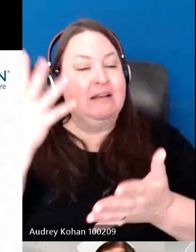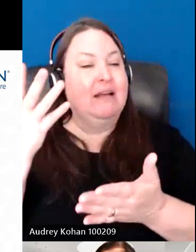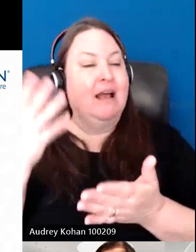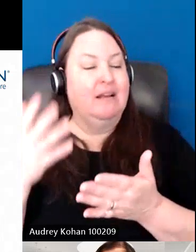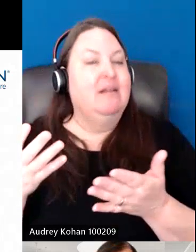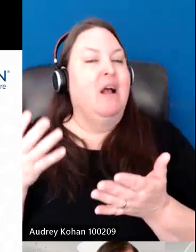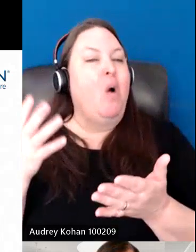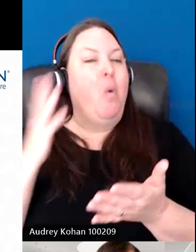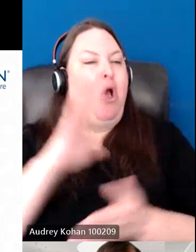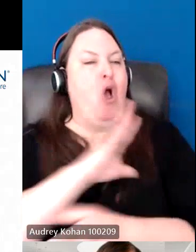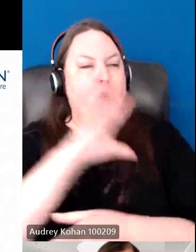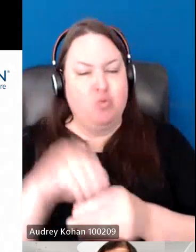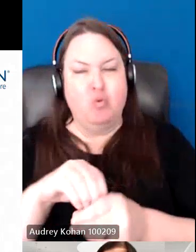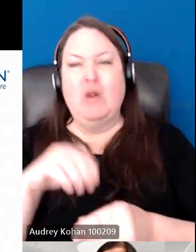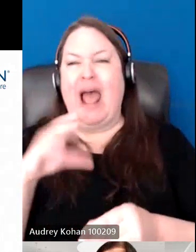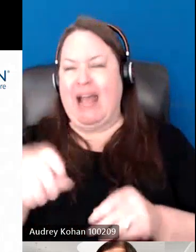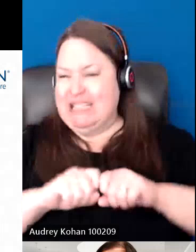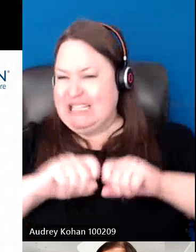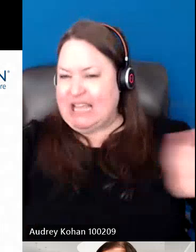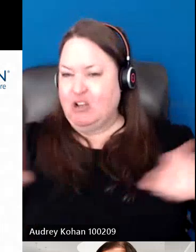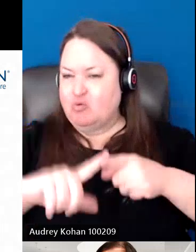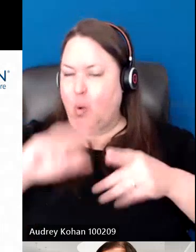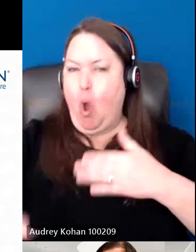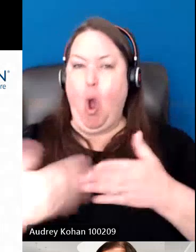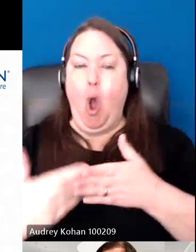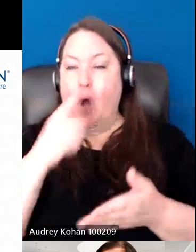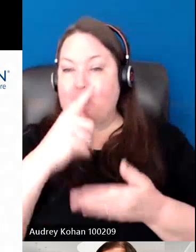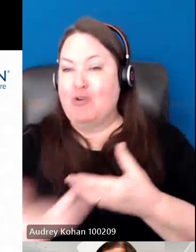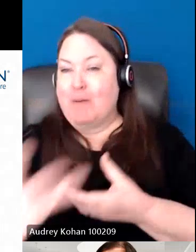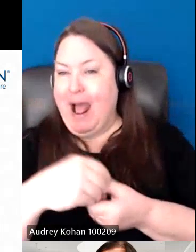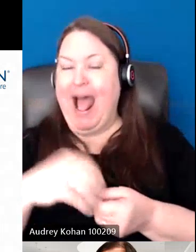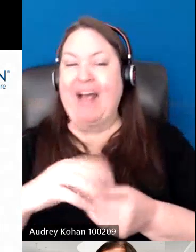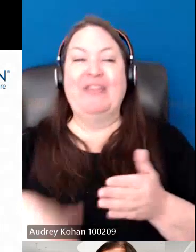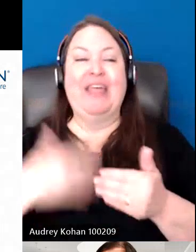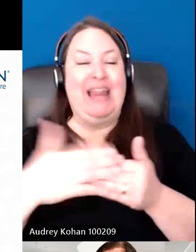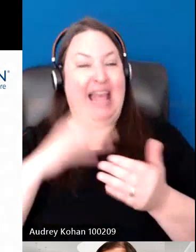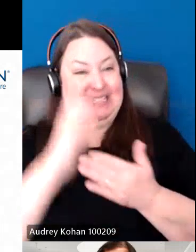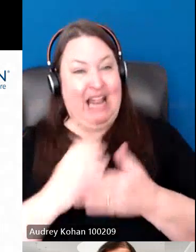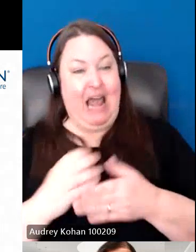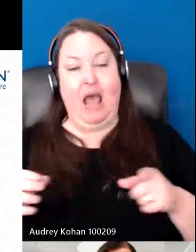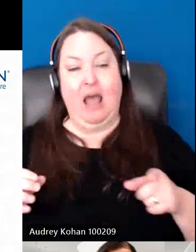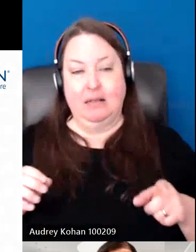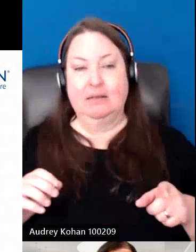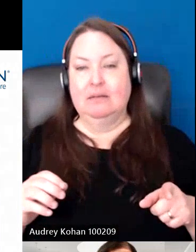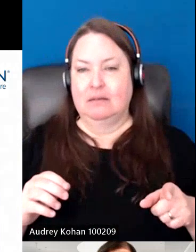will be included and sent to All participants and on the next slide um just to get into sort